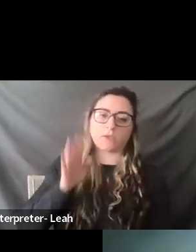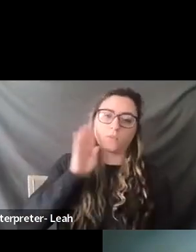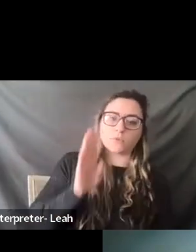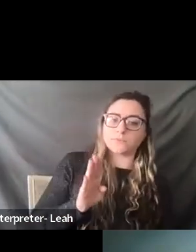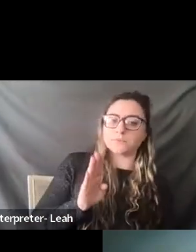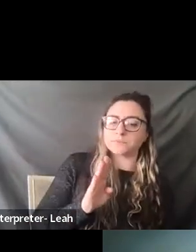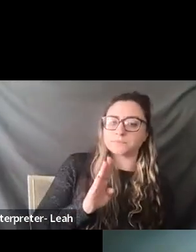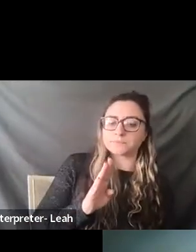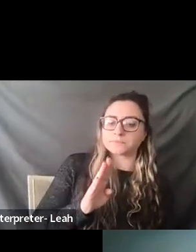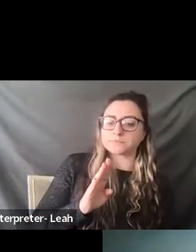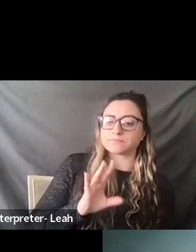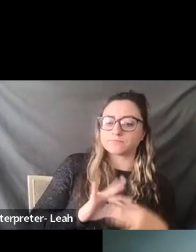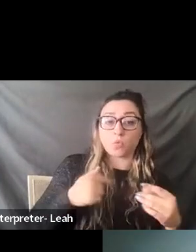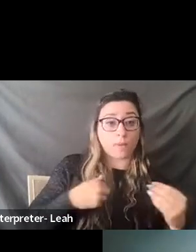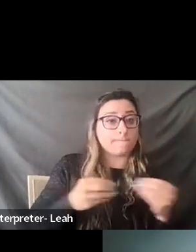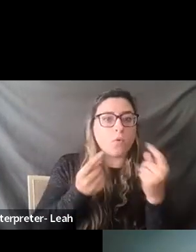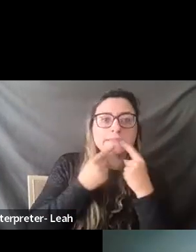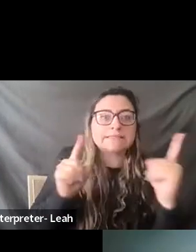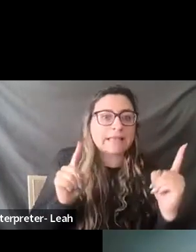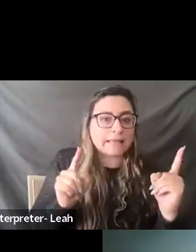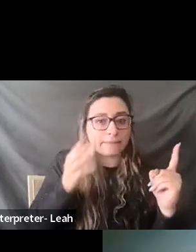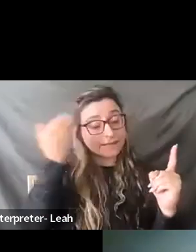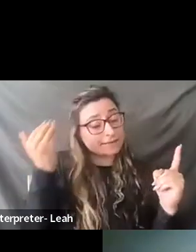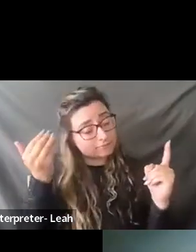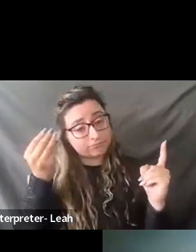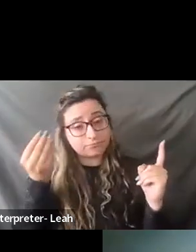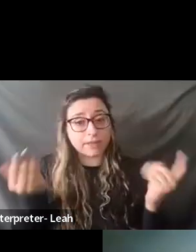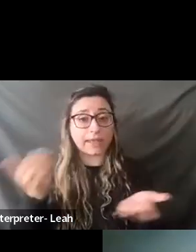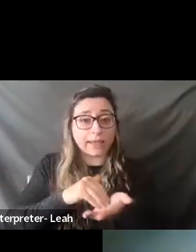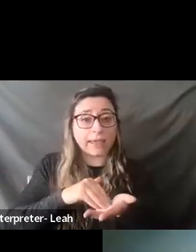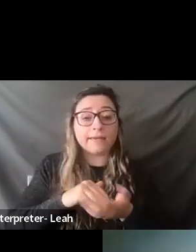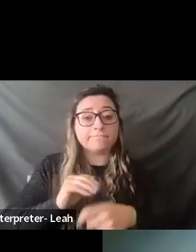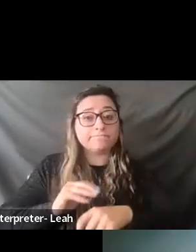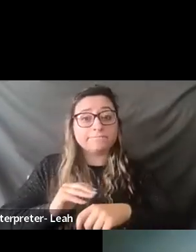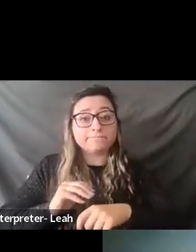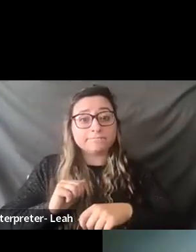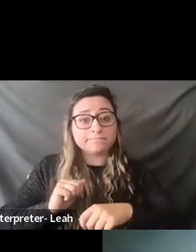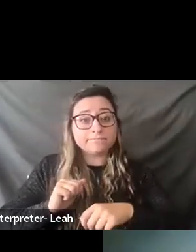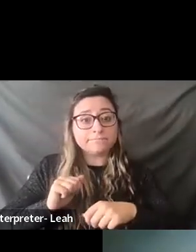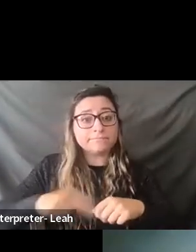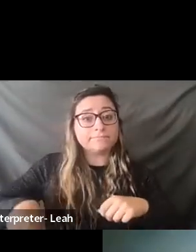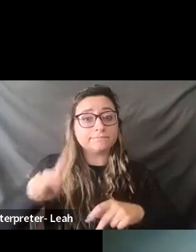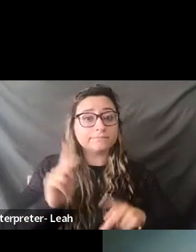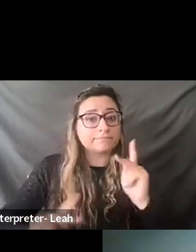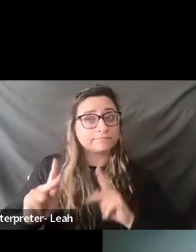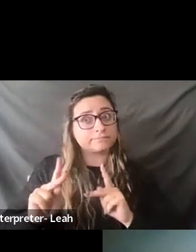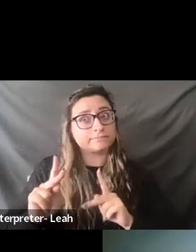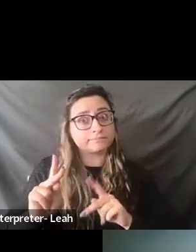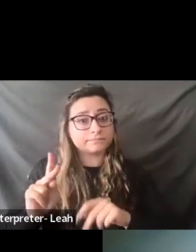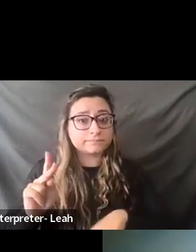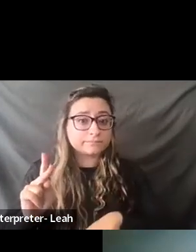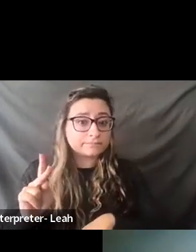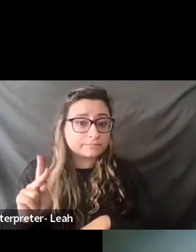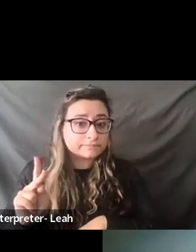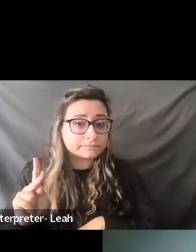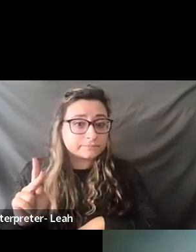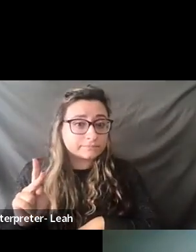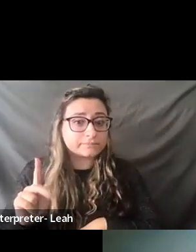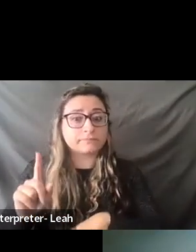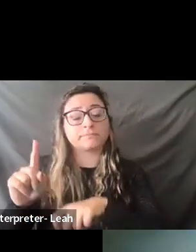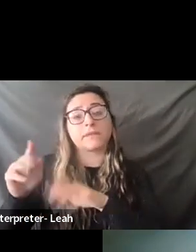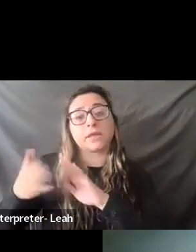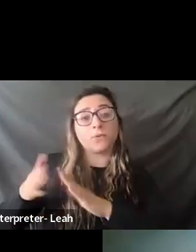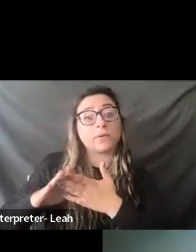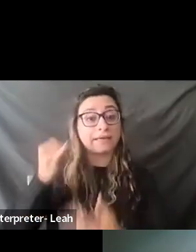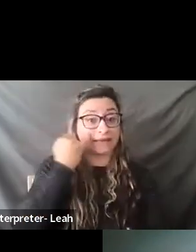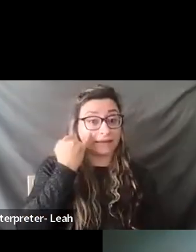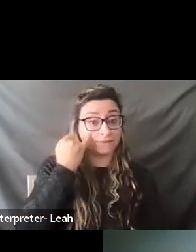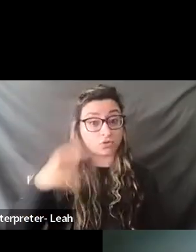It was in their community, in their family.